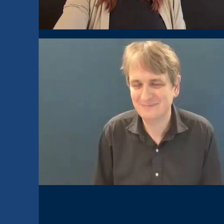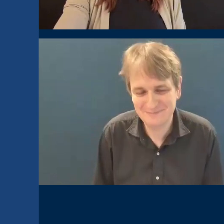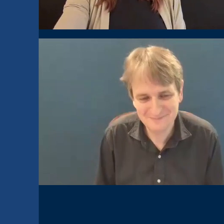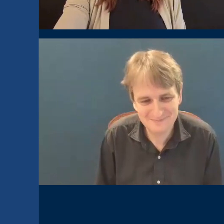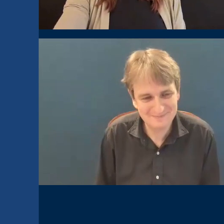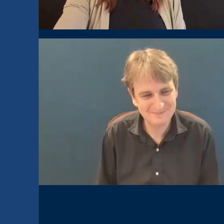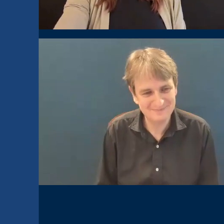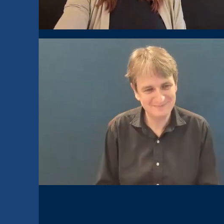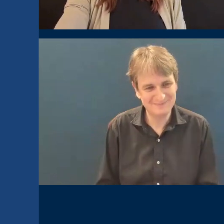Next slide, please.